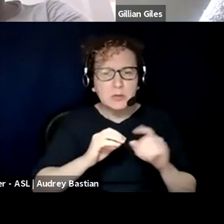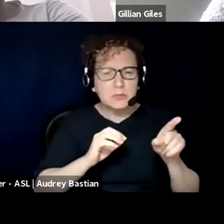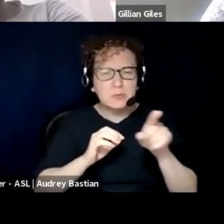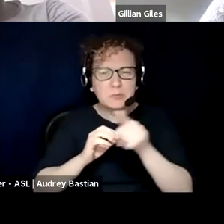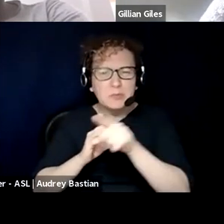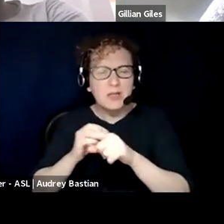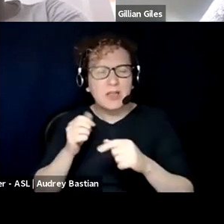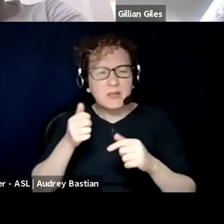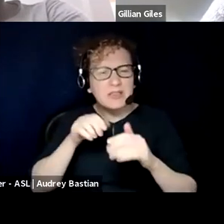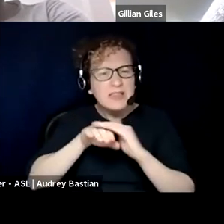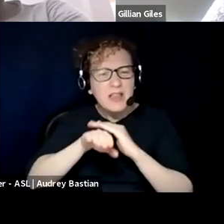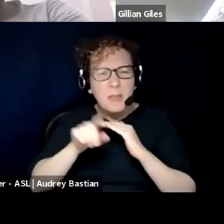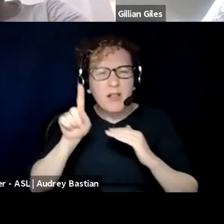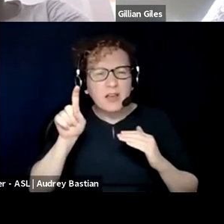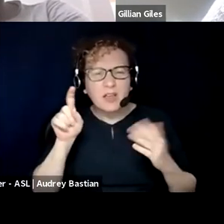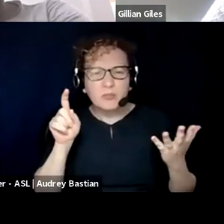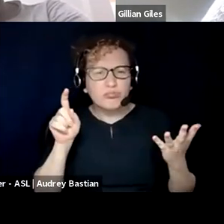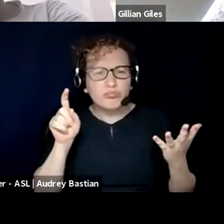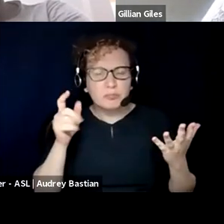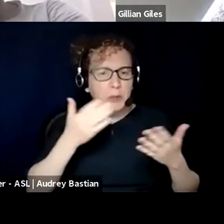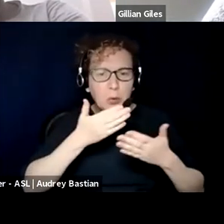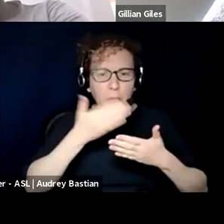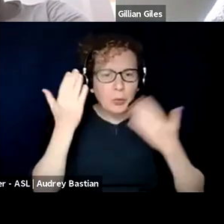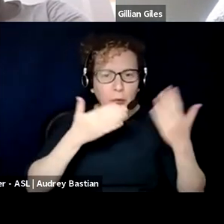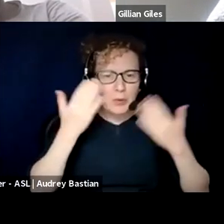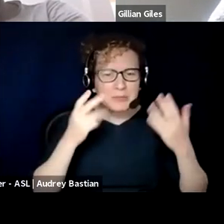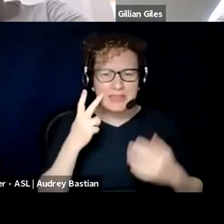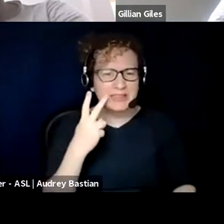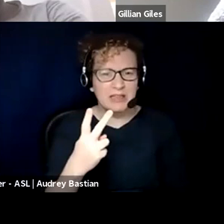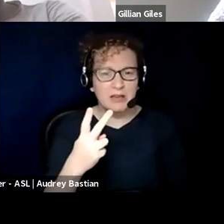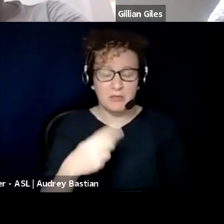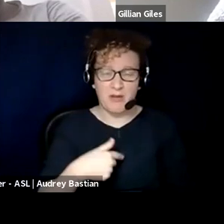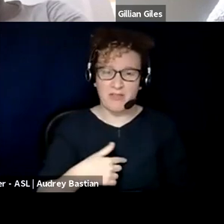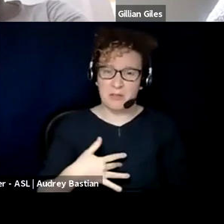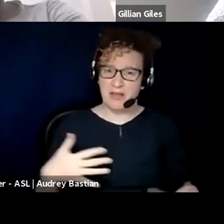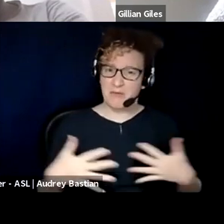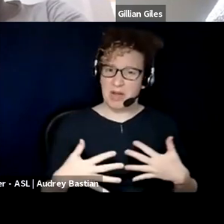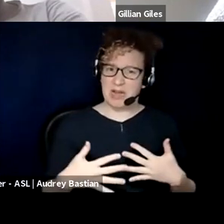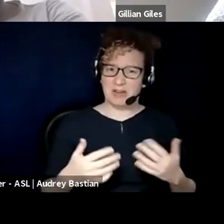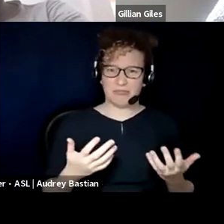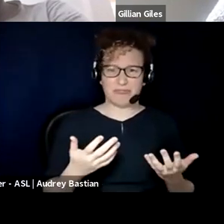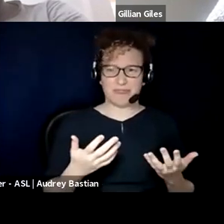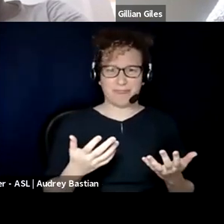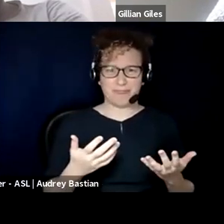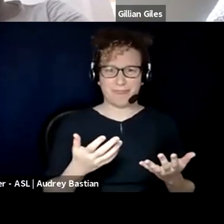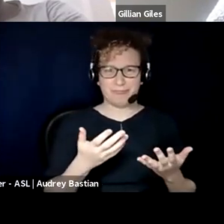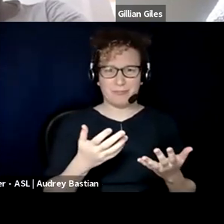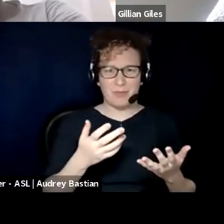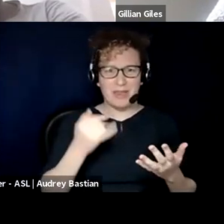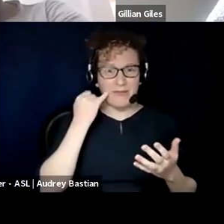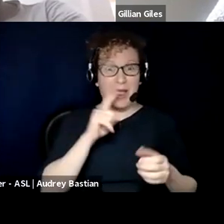And so that sort of deterred me and sort of had me a bit afraid of what it would actually look like.